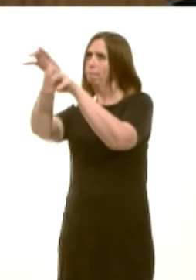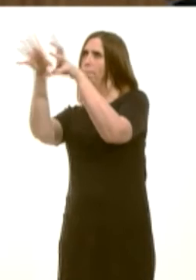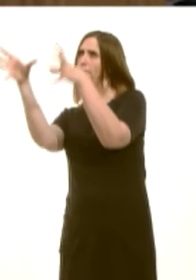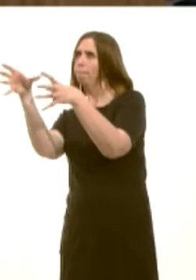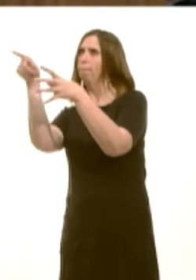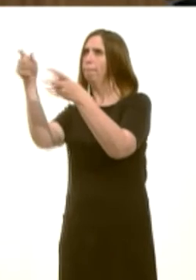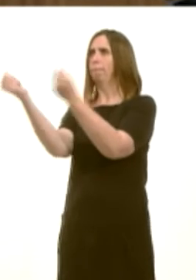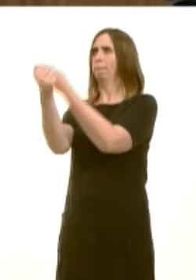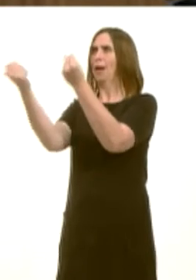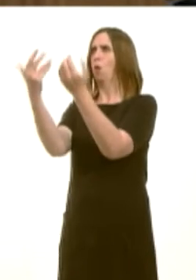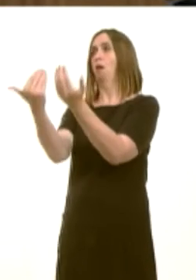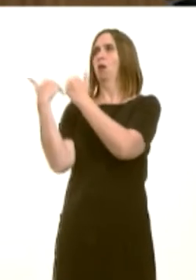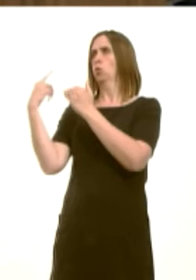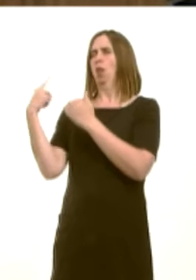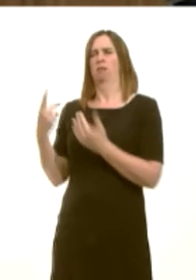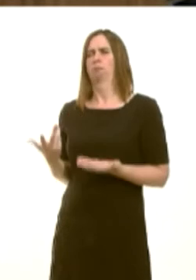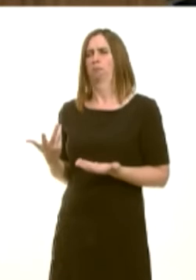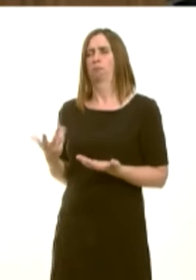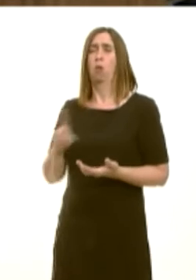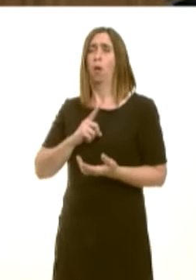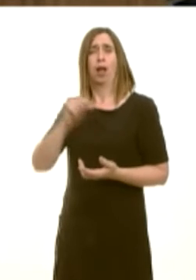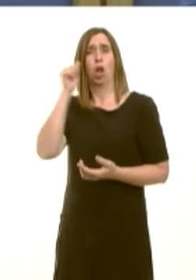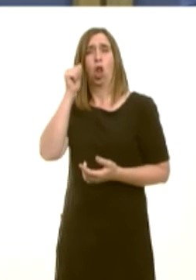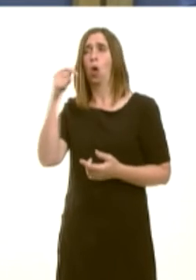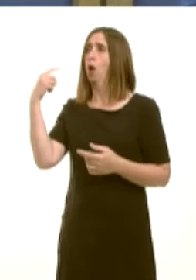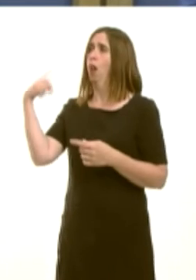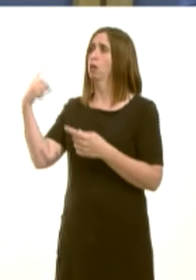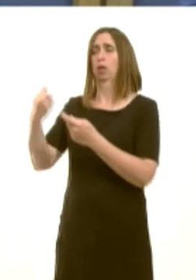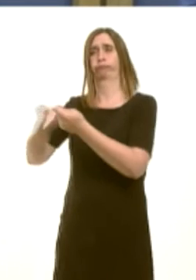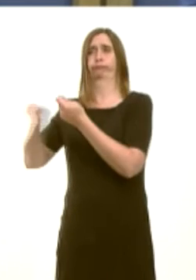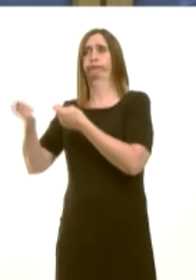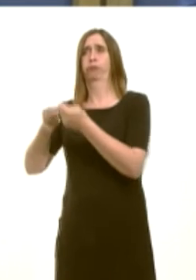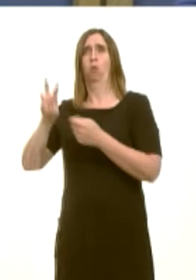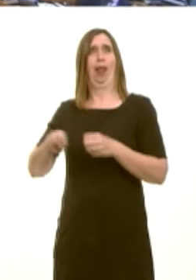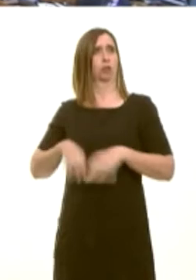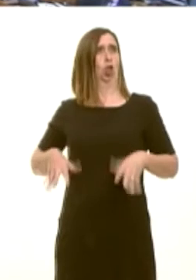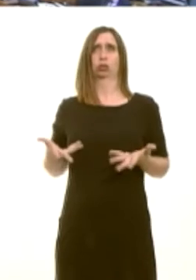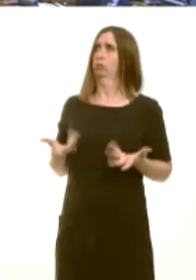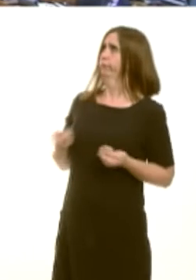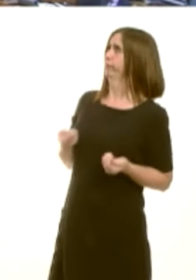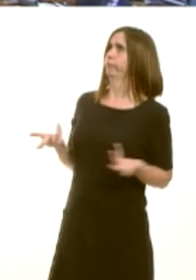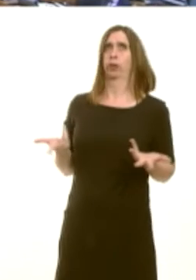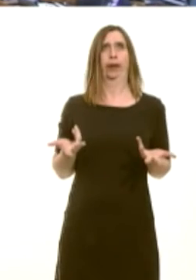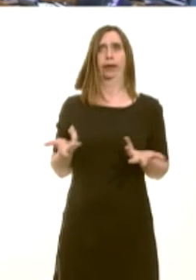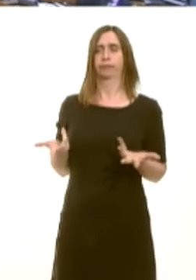come to the people of Wales and not to Whitehall. William Powell: First Minister, I was very